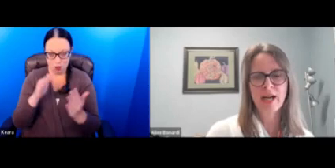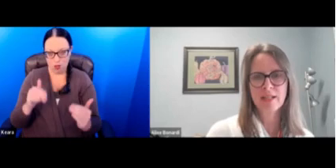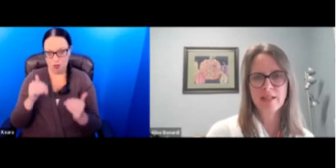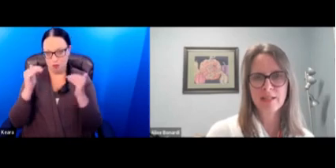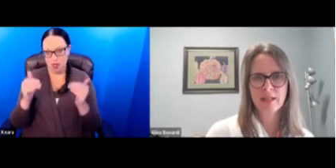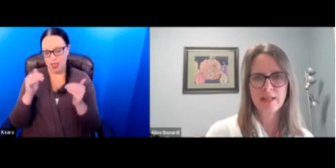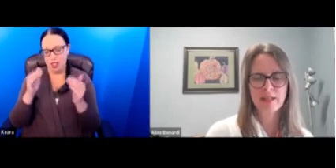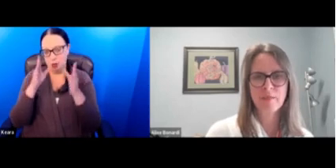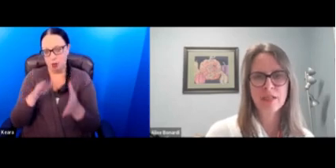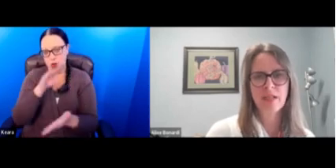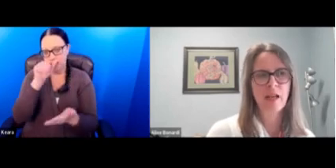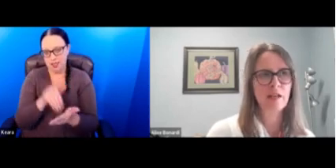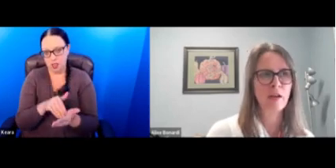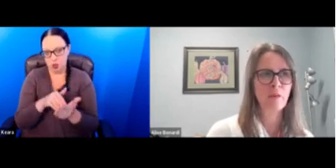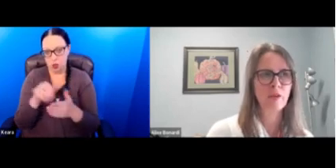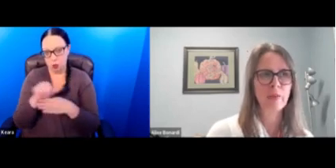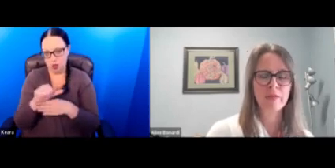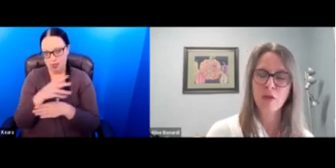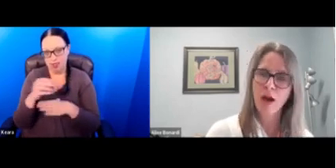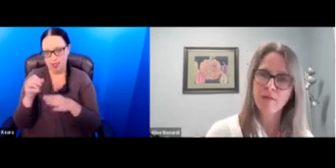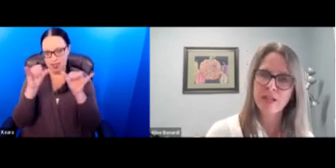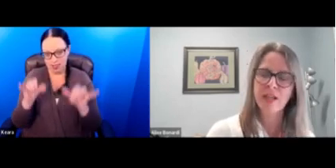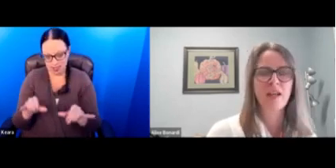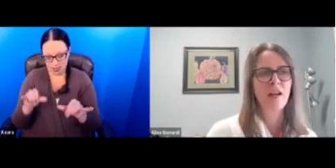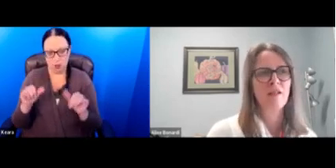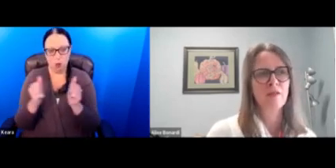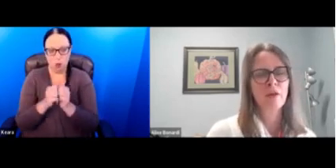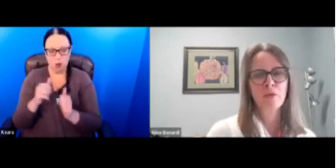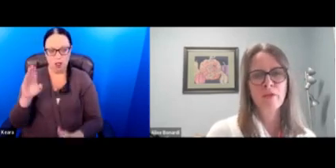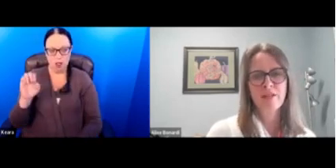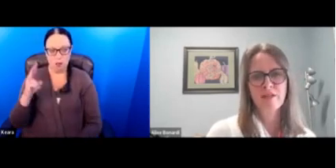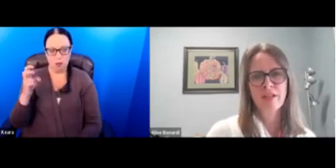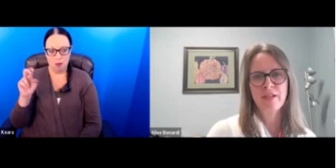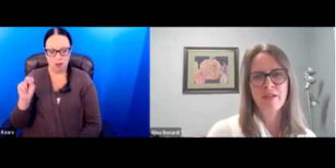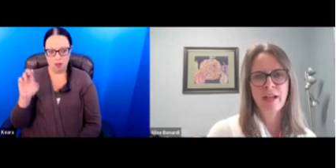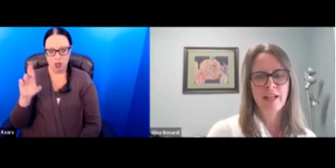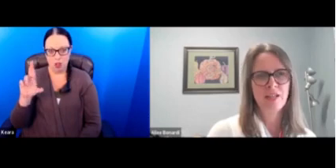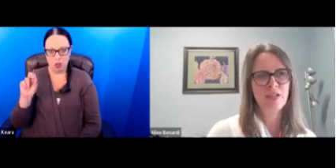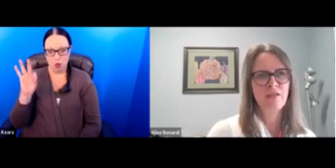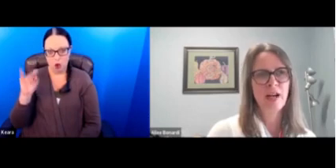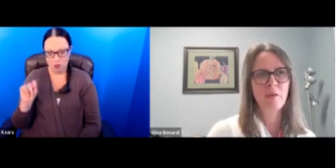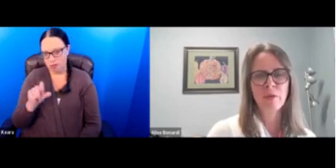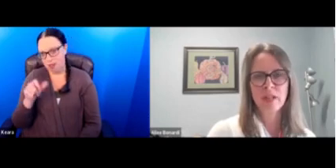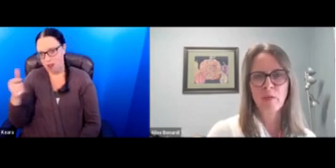Practices and Systems and along with Bevin Croft, our other co director here at HSRI we really